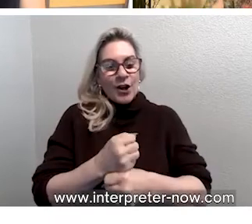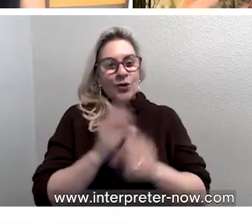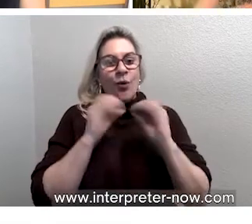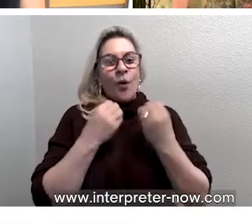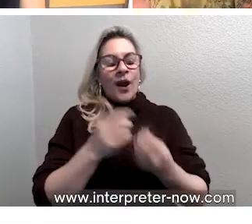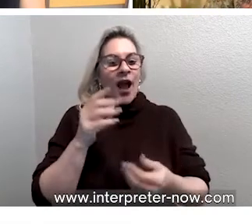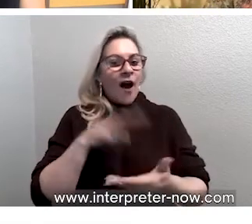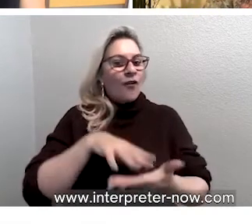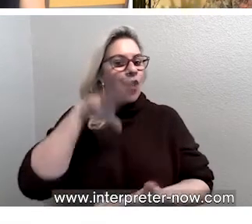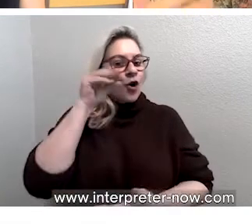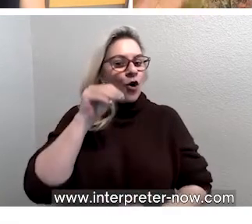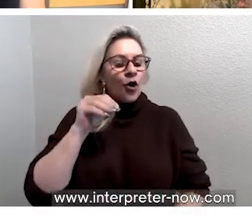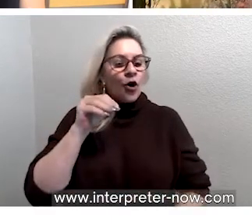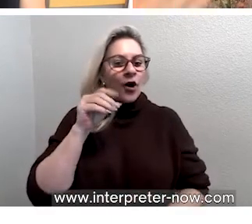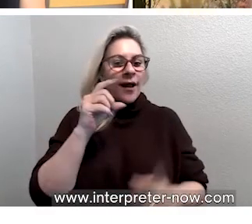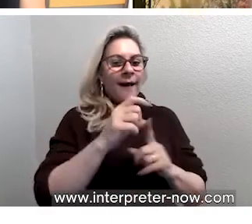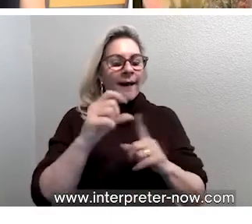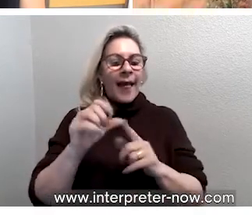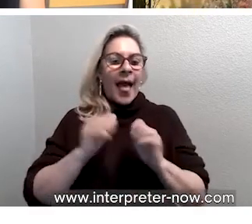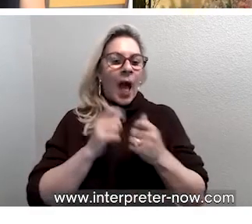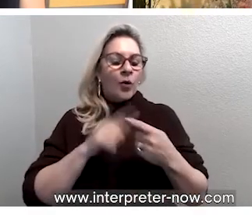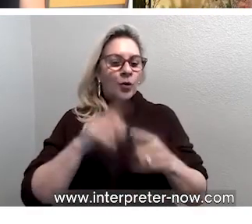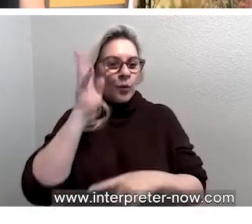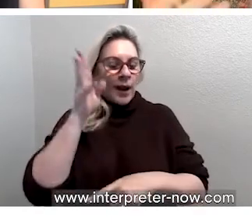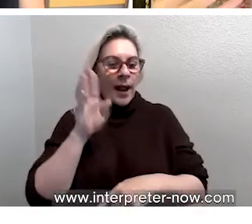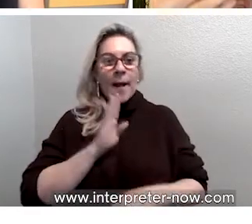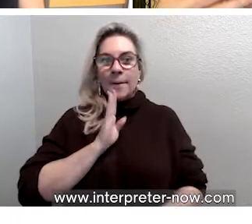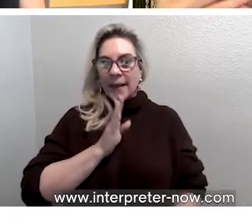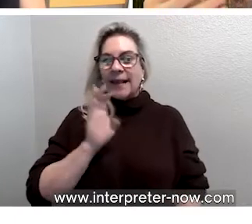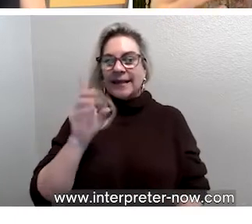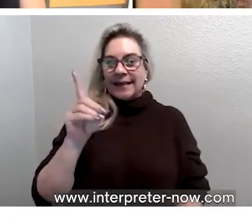on how to pretend to be DEI-friendly.